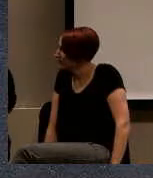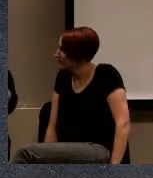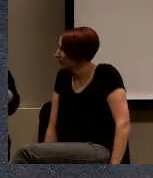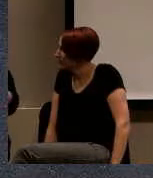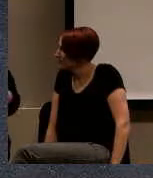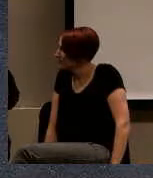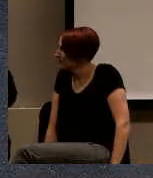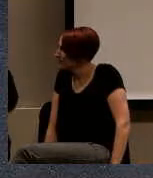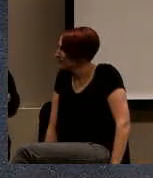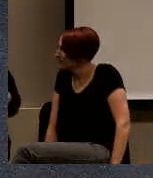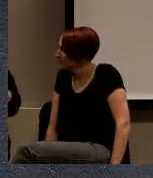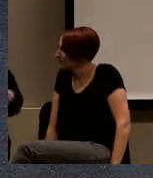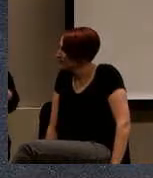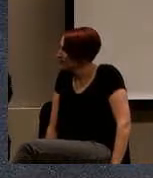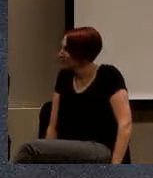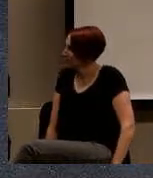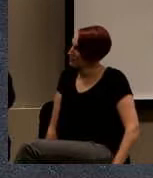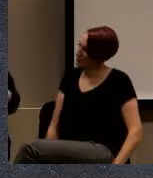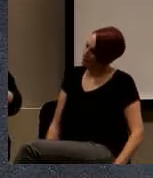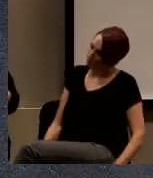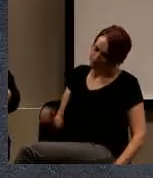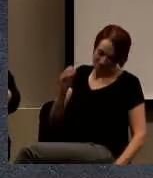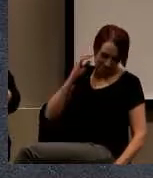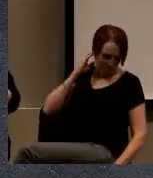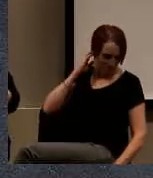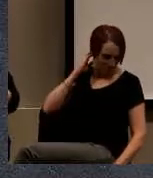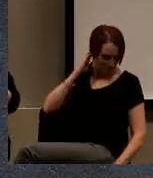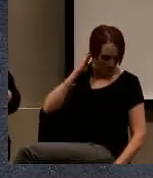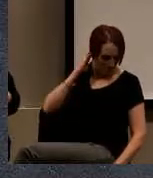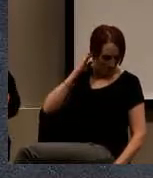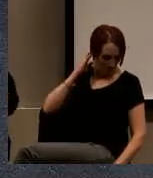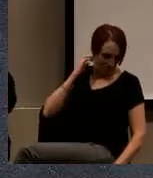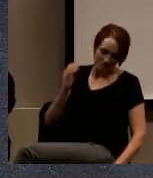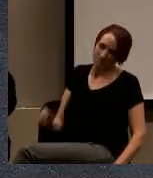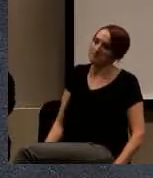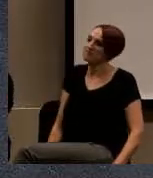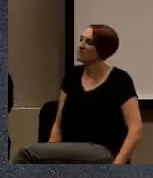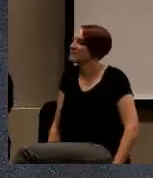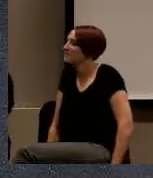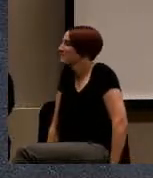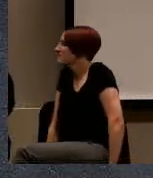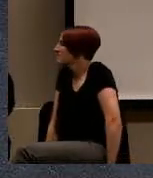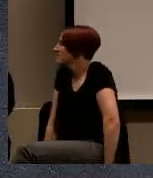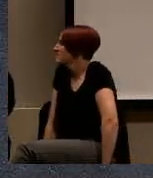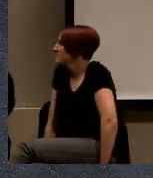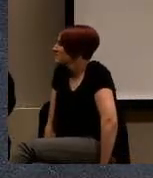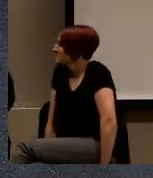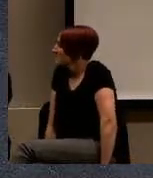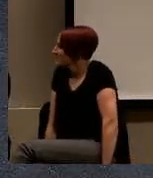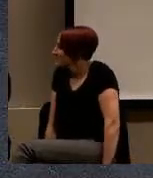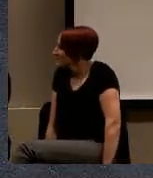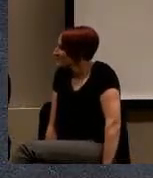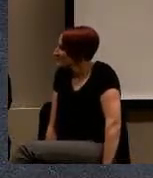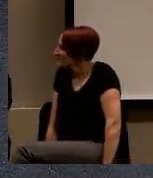Knowing not so much anymore, when we very first started doing this program and we would be setting up in a parking lot and seniors coming